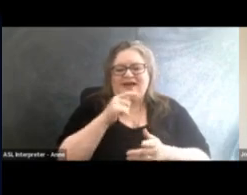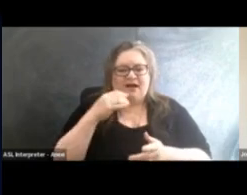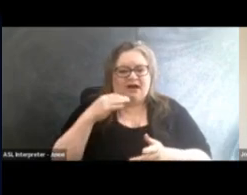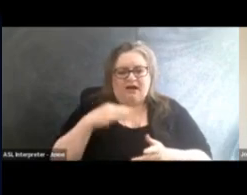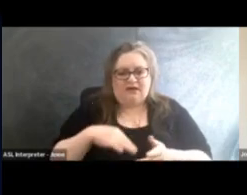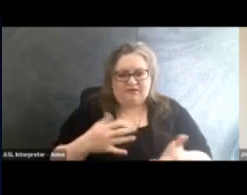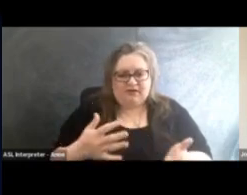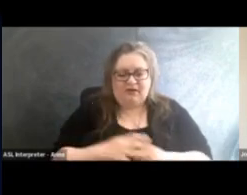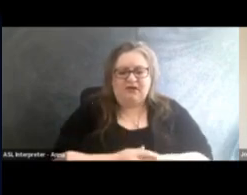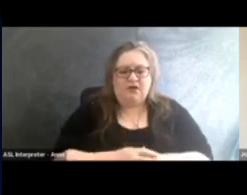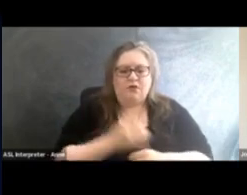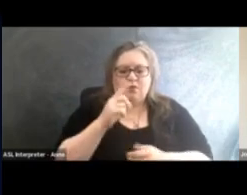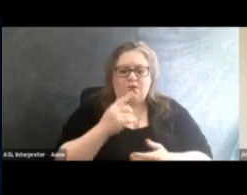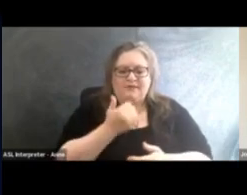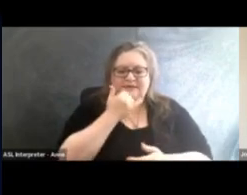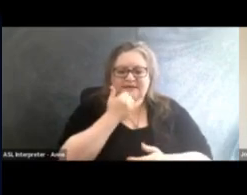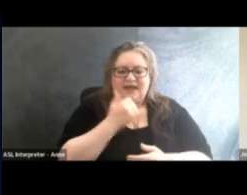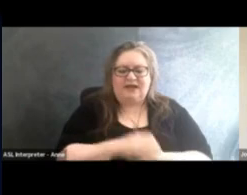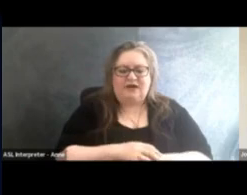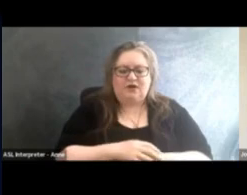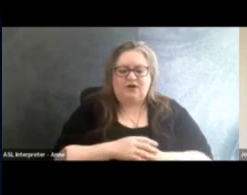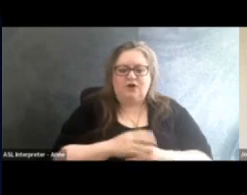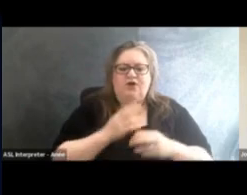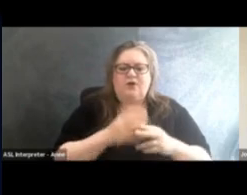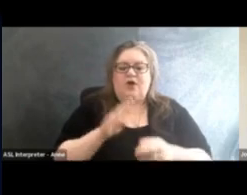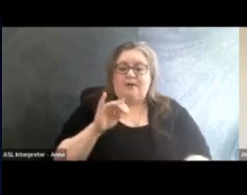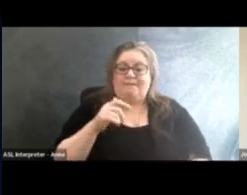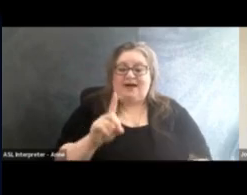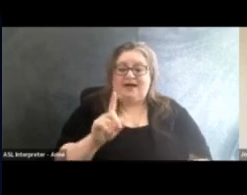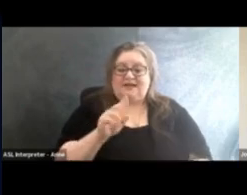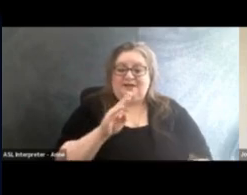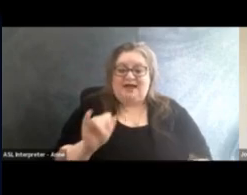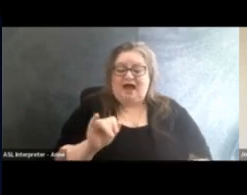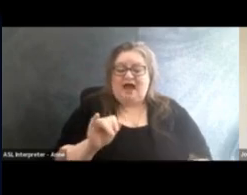one mistake we made is that we called mild TBI, a very large